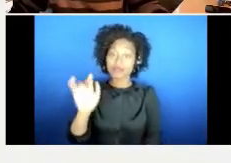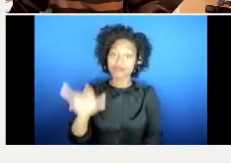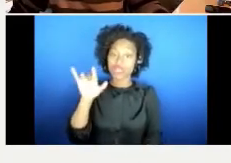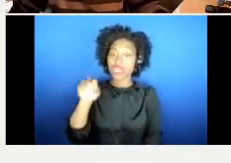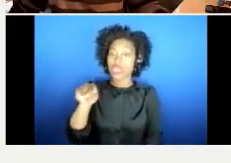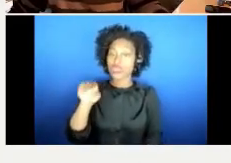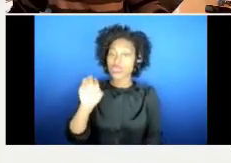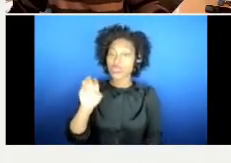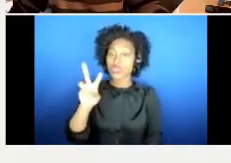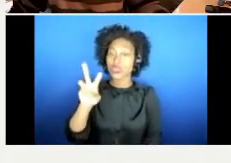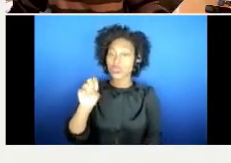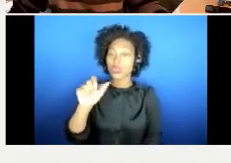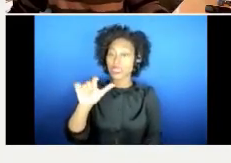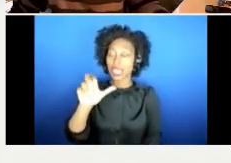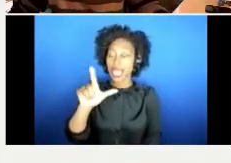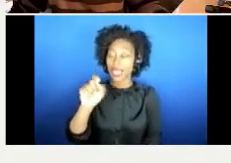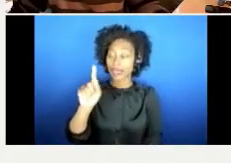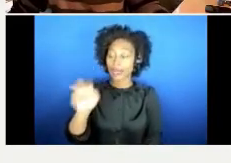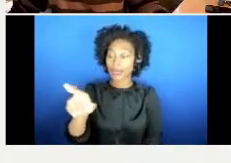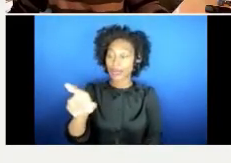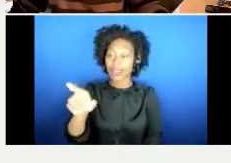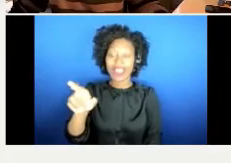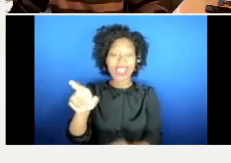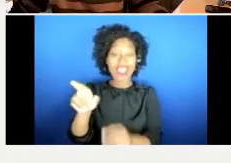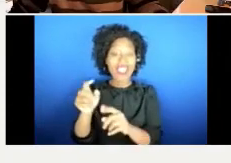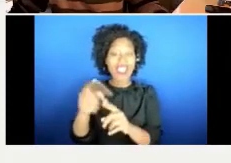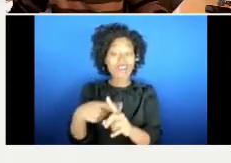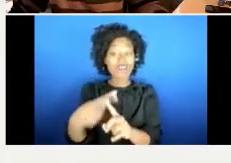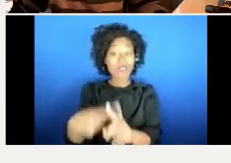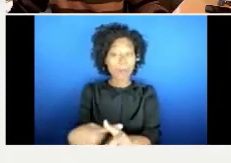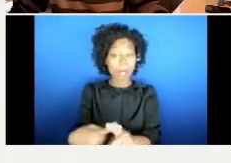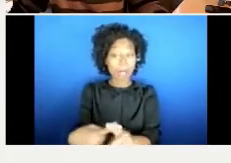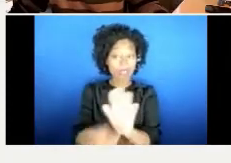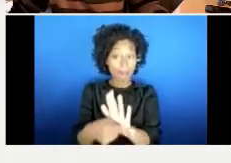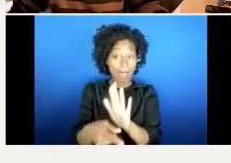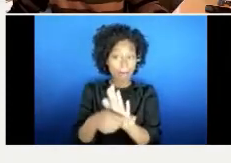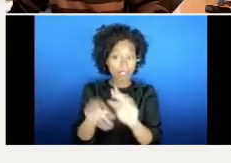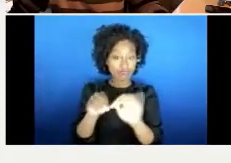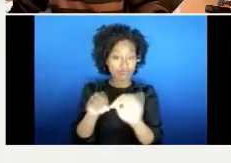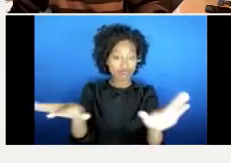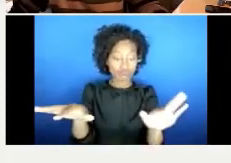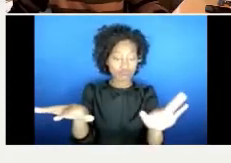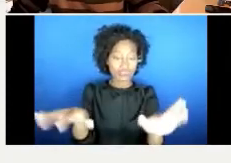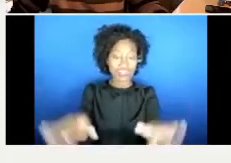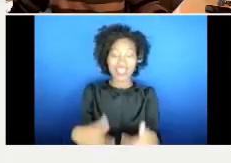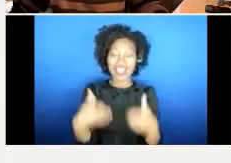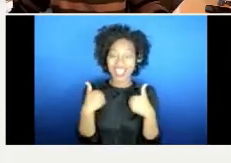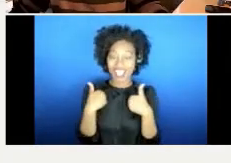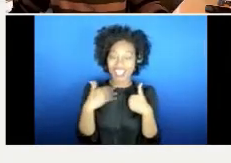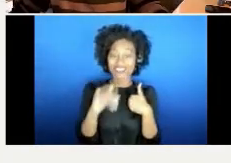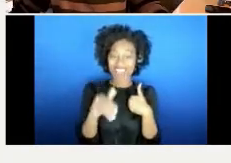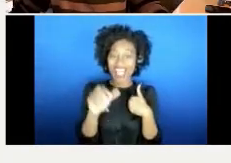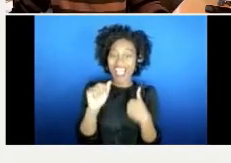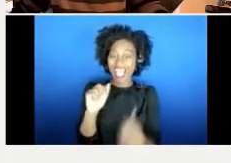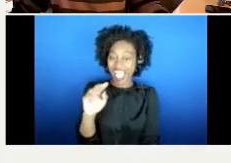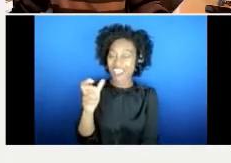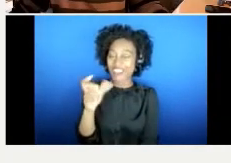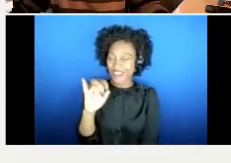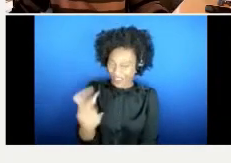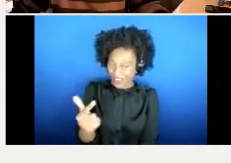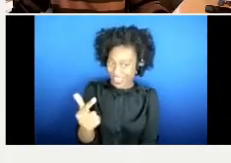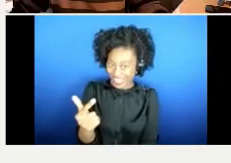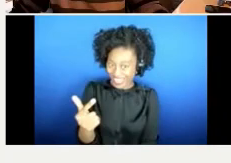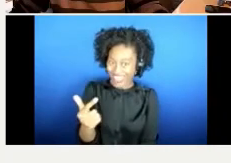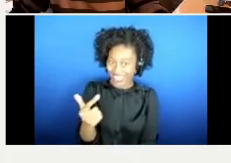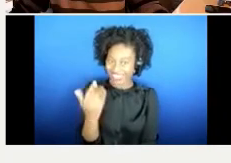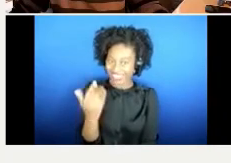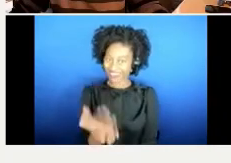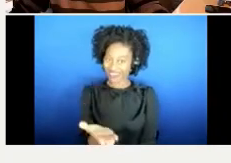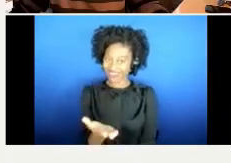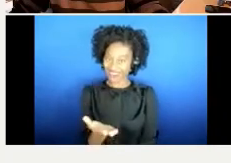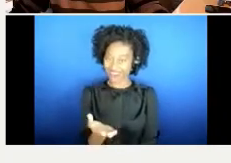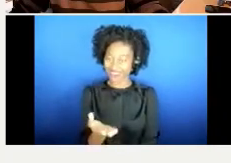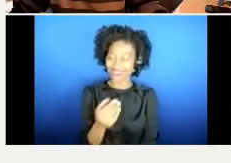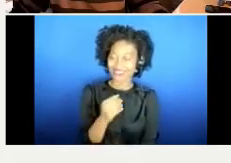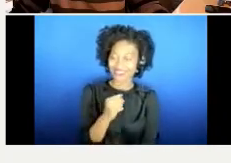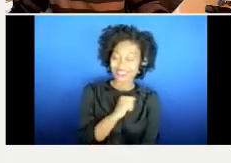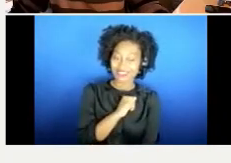that we publish every month, and it has that anchoring feature there. so if I want my visitors